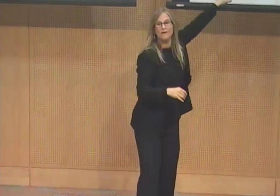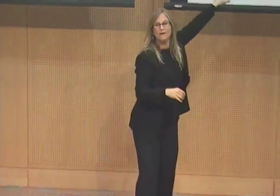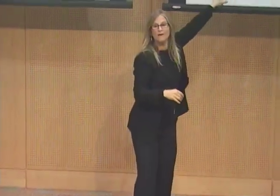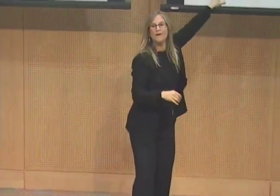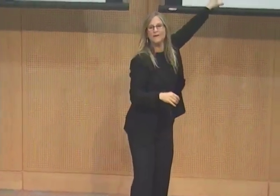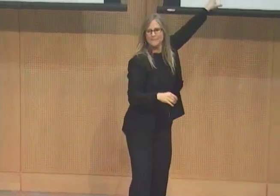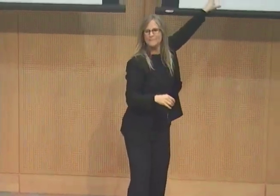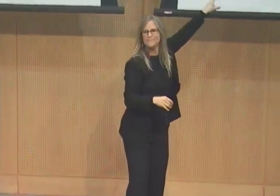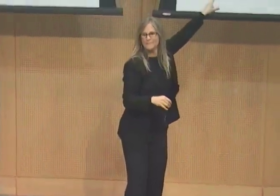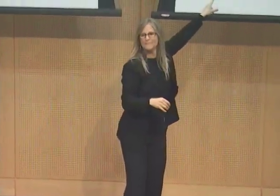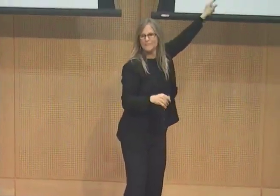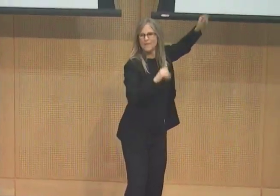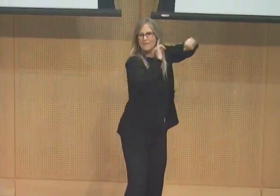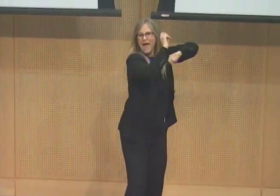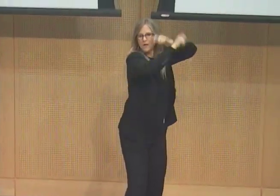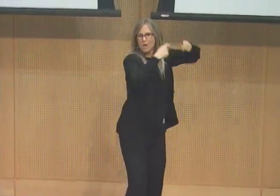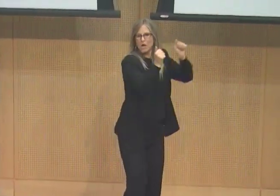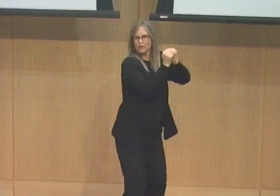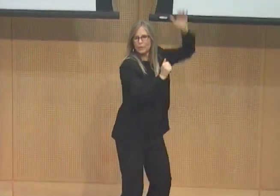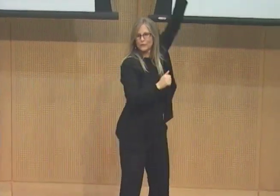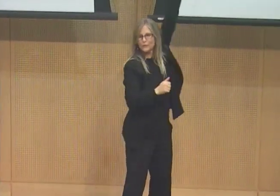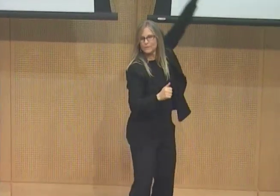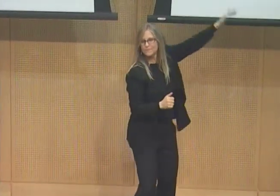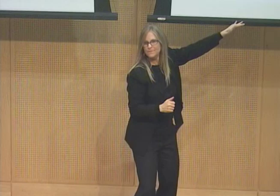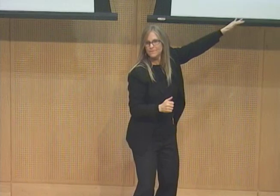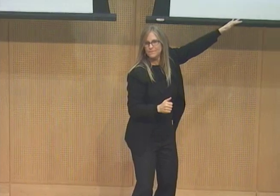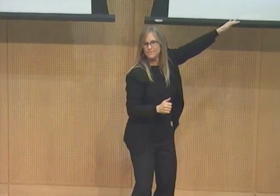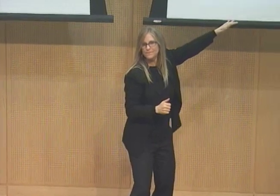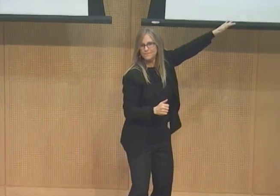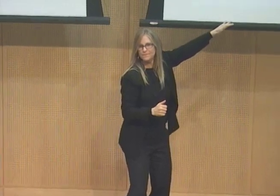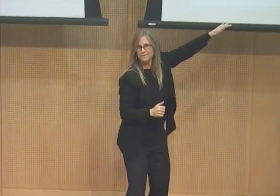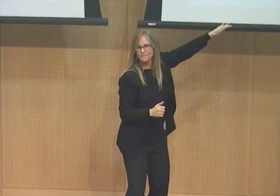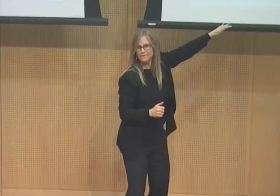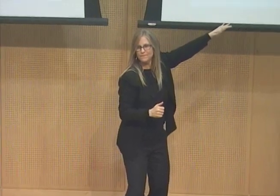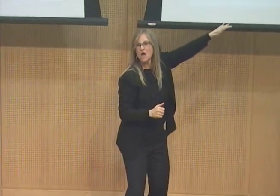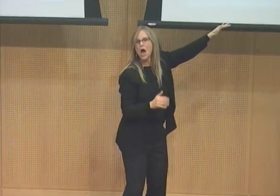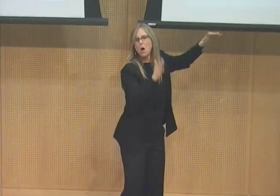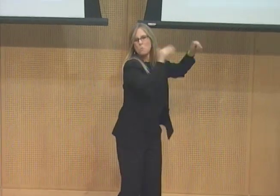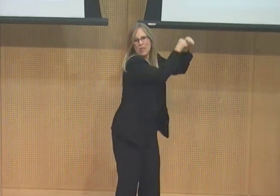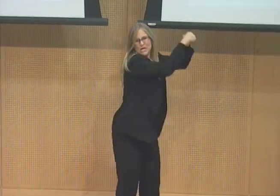and integration is carried throughout the article,